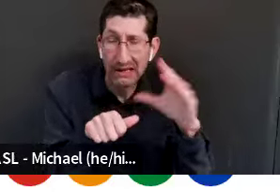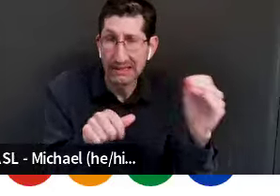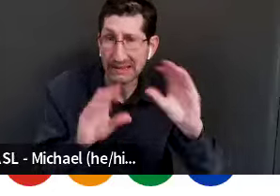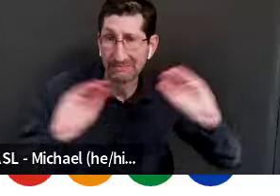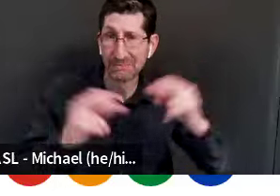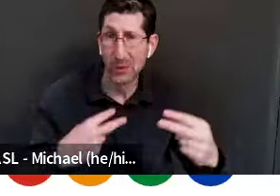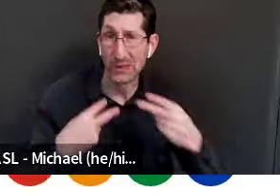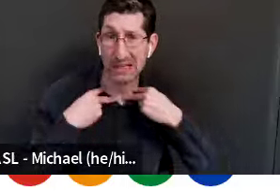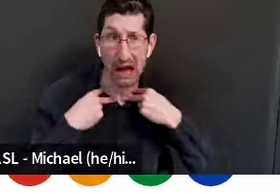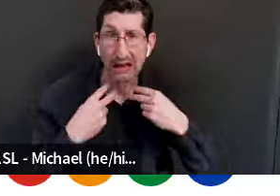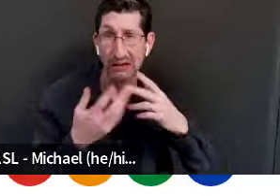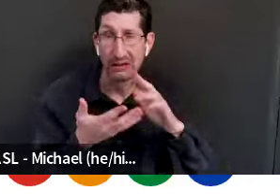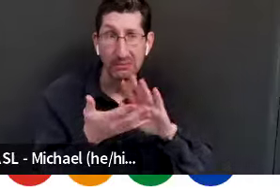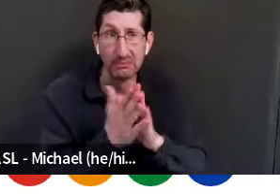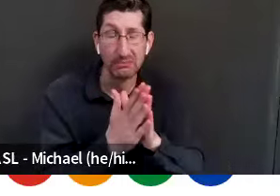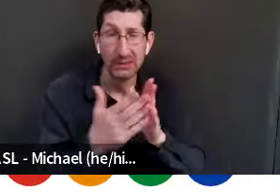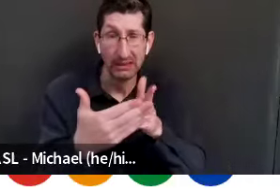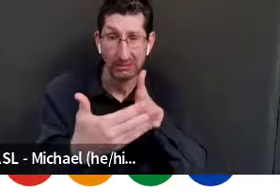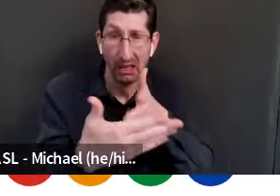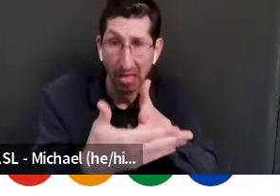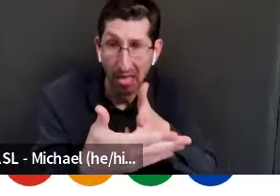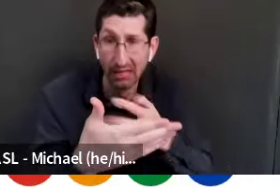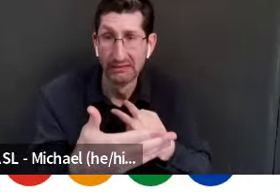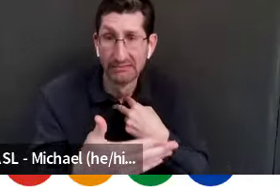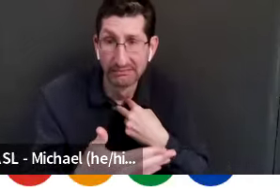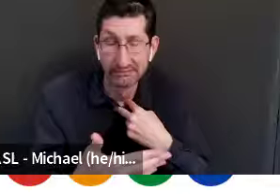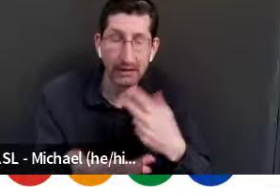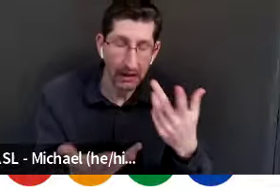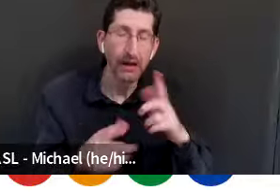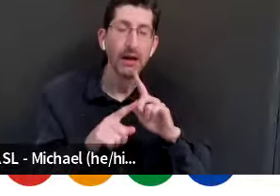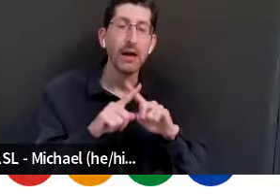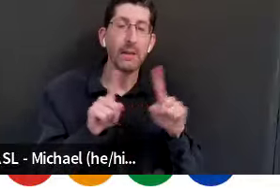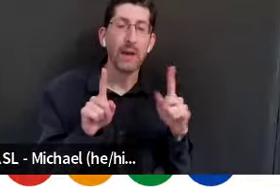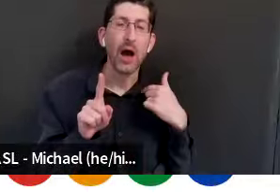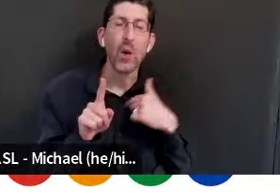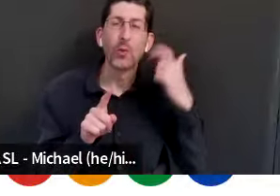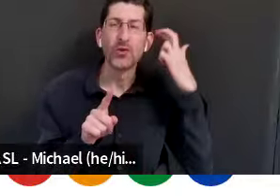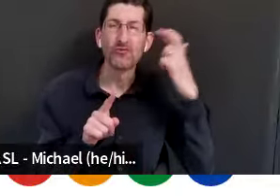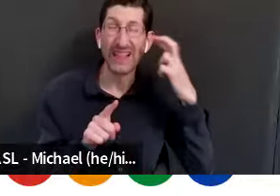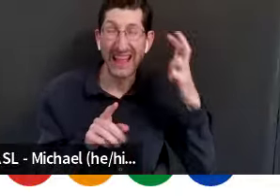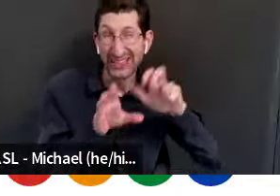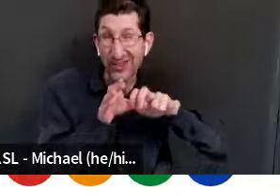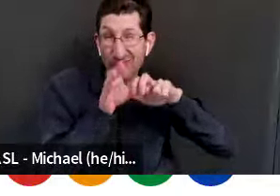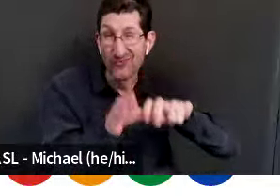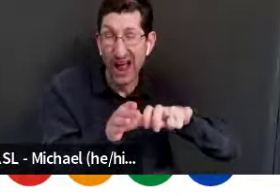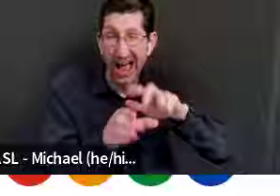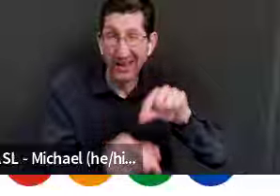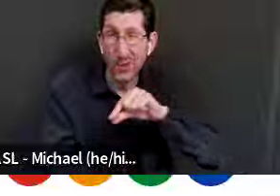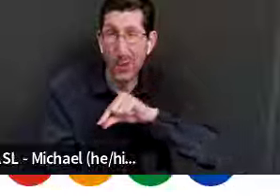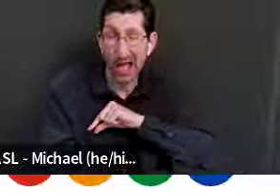NAVIGATE ALL OF THOSE AREAS AND STILL NOT GET STUCK OR FIND THEMSELVES STUCK IN DEAD-END STREETS AND THINGS LIKE THAT.